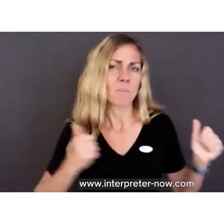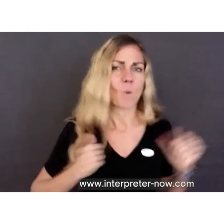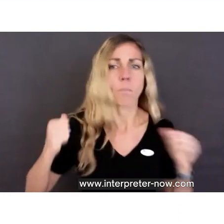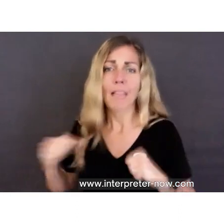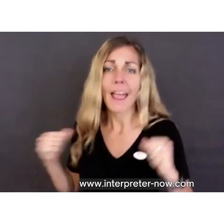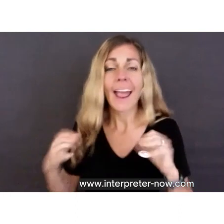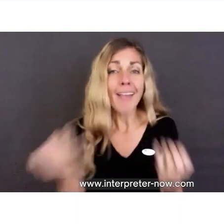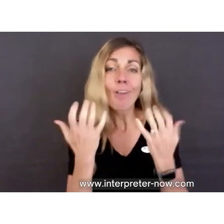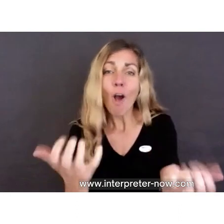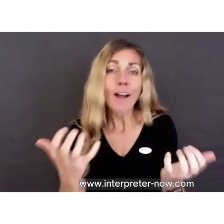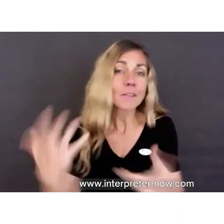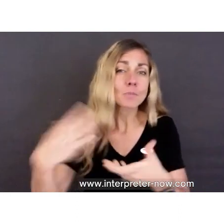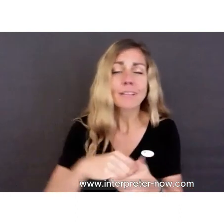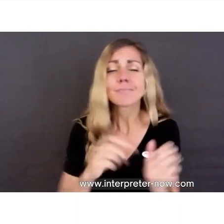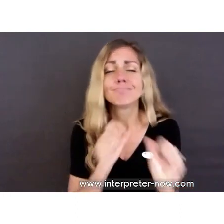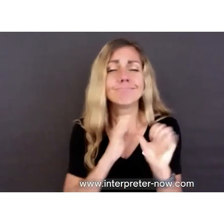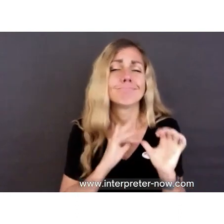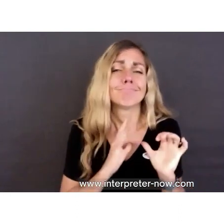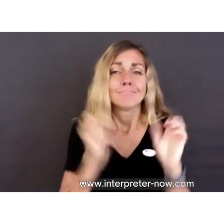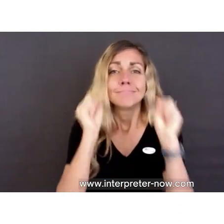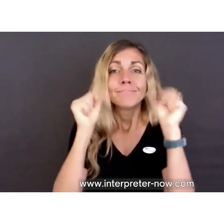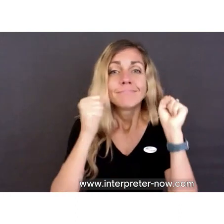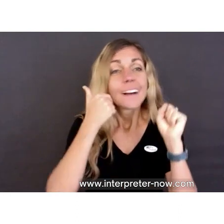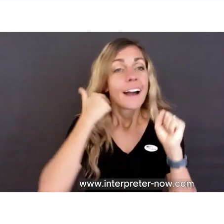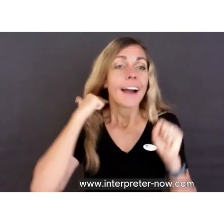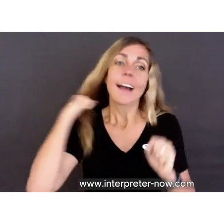They acted out different scenarios and the audience participated. It was amazing!